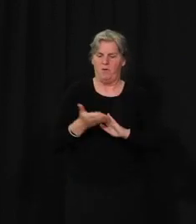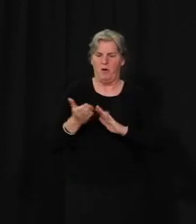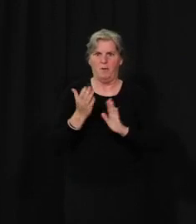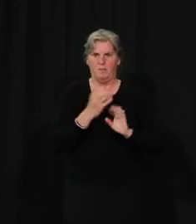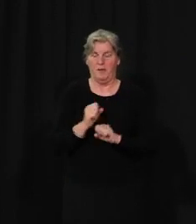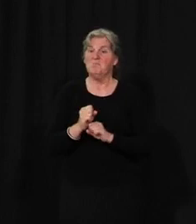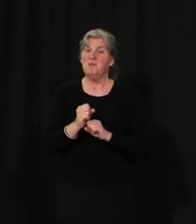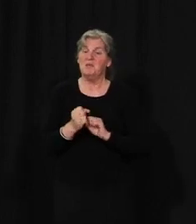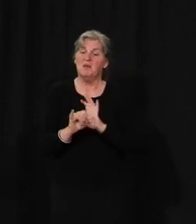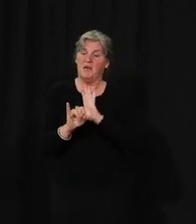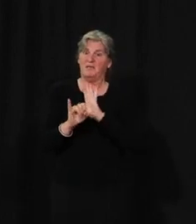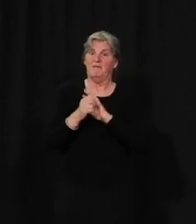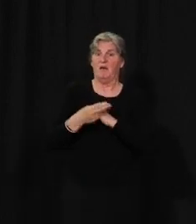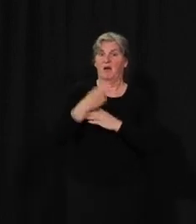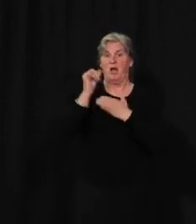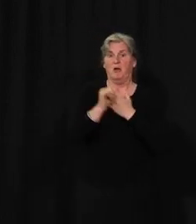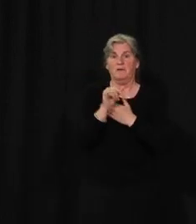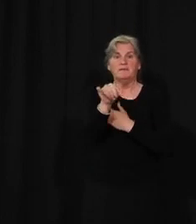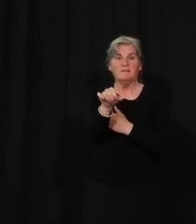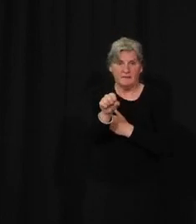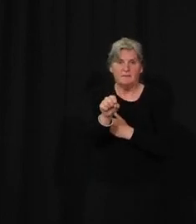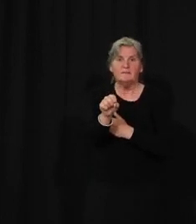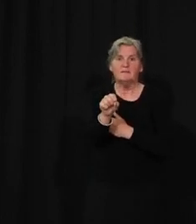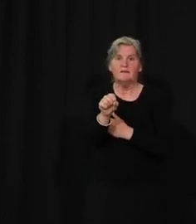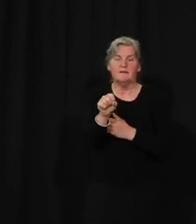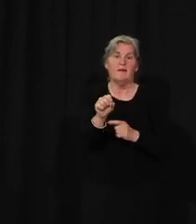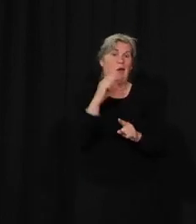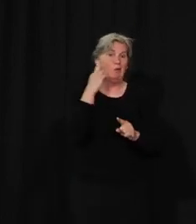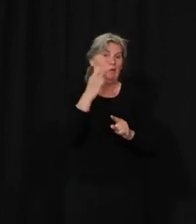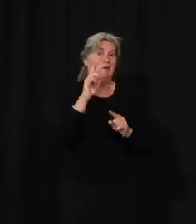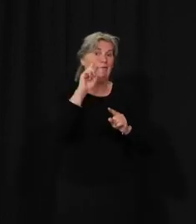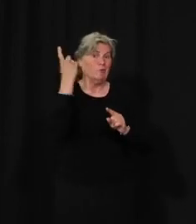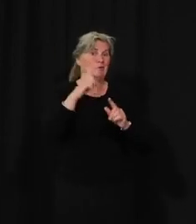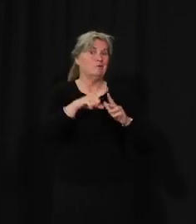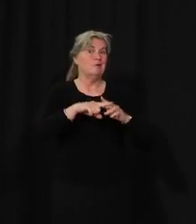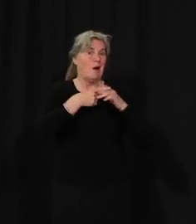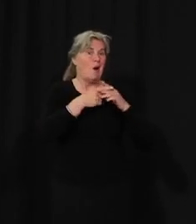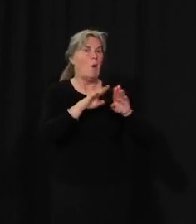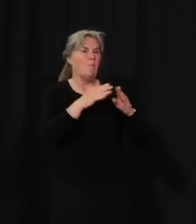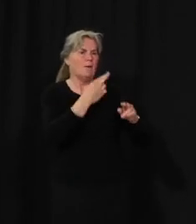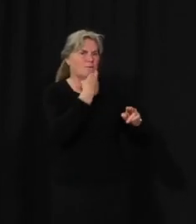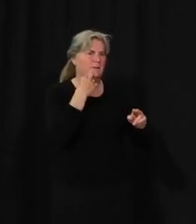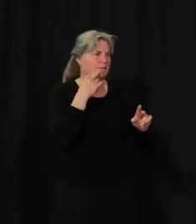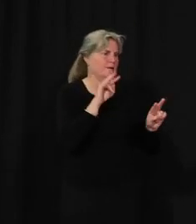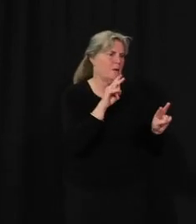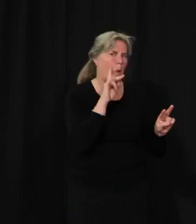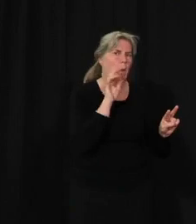than restaurants and that is why we wanted to get restaurants underway first. Then that informs some of the